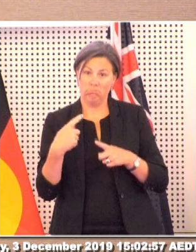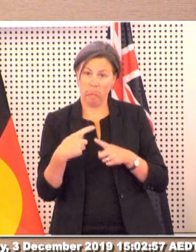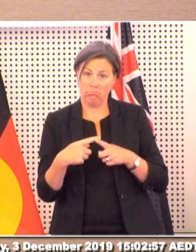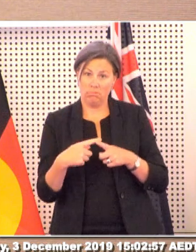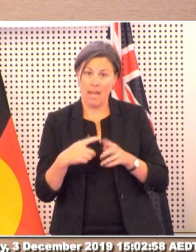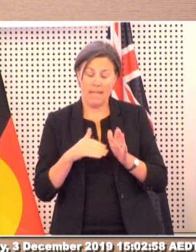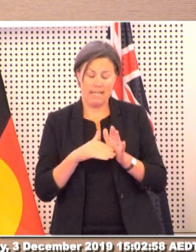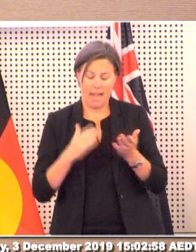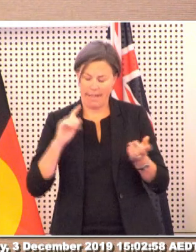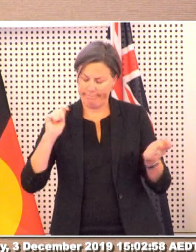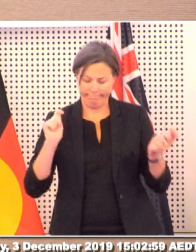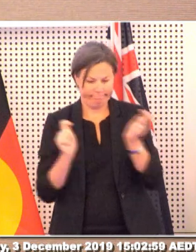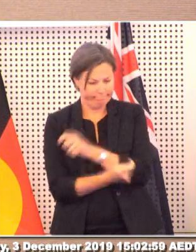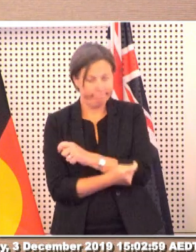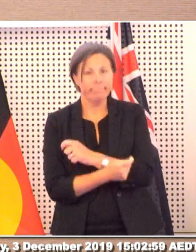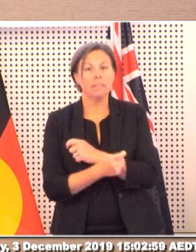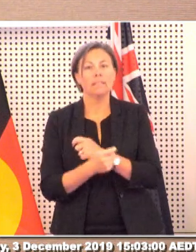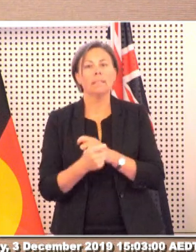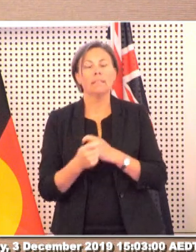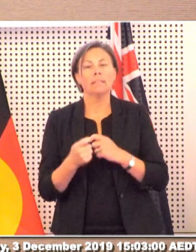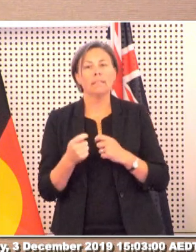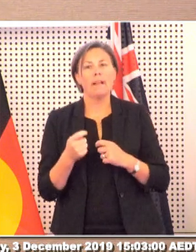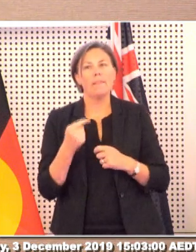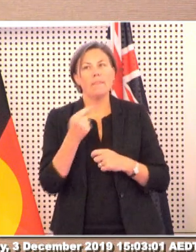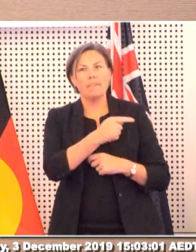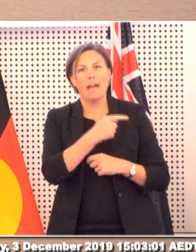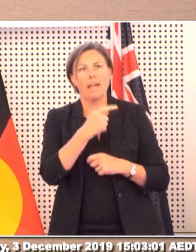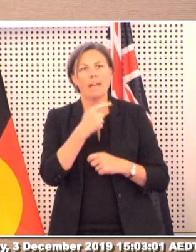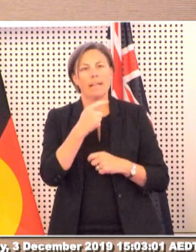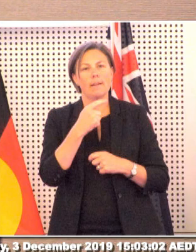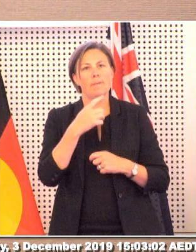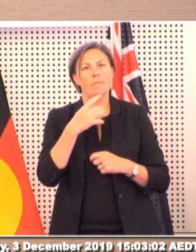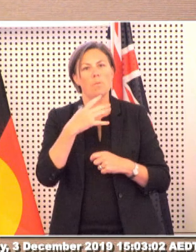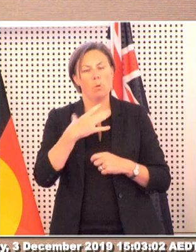how they might turn around their organisation.